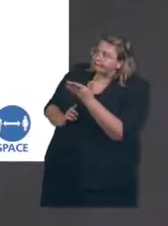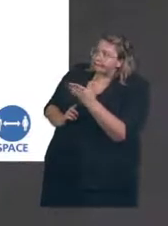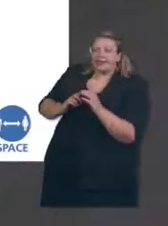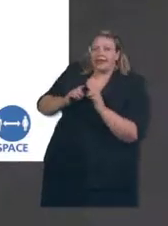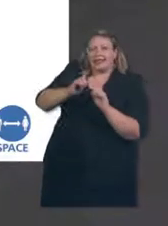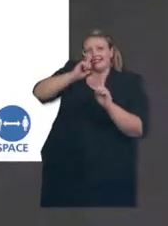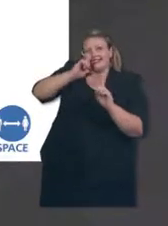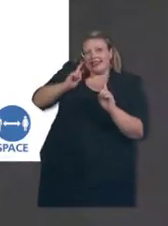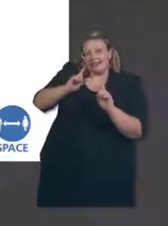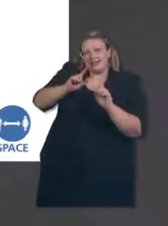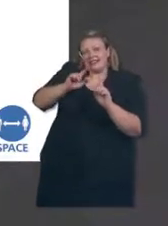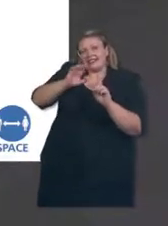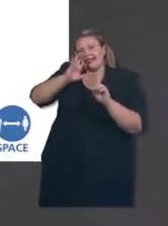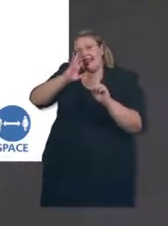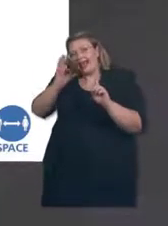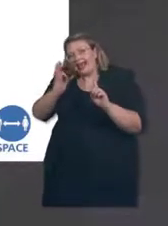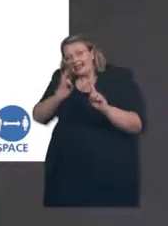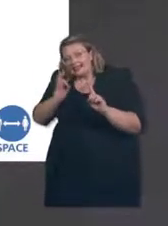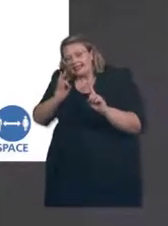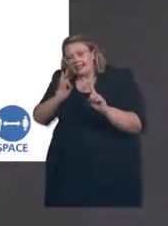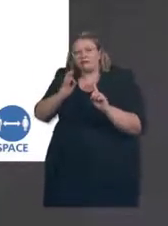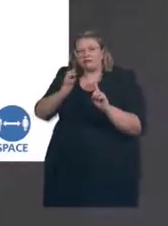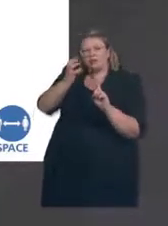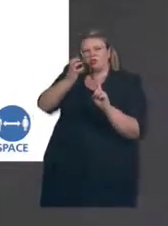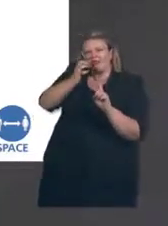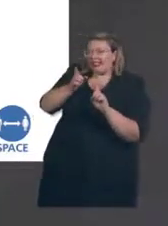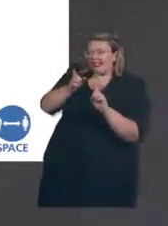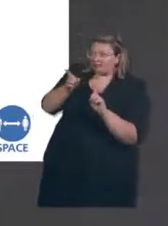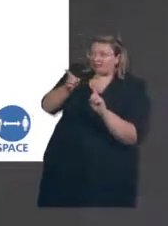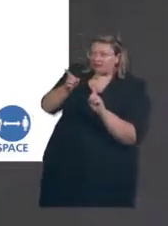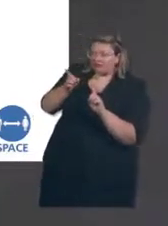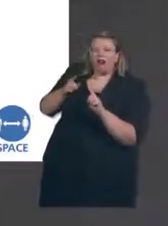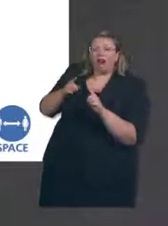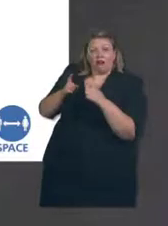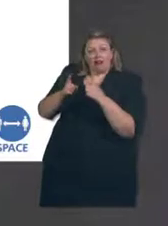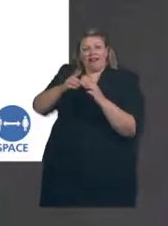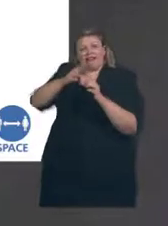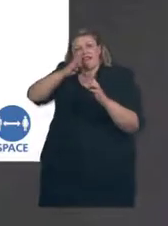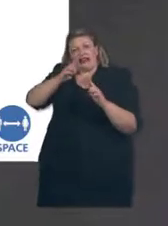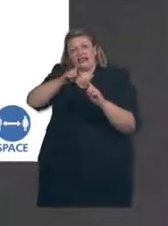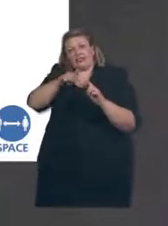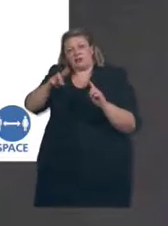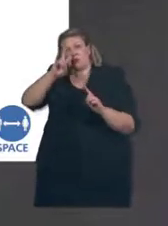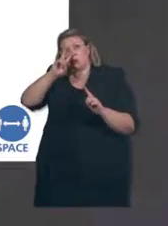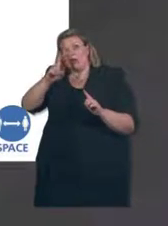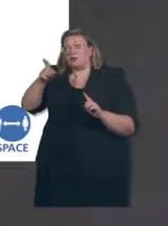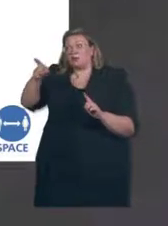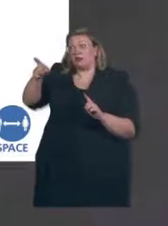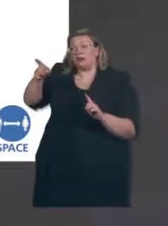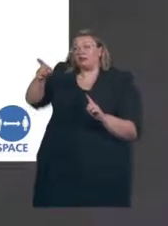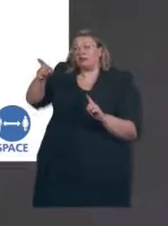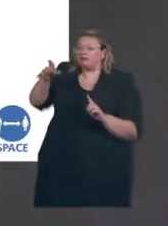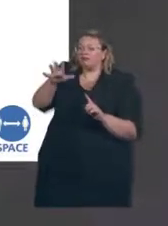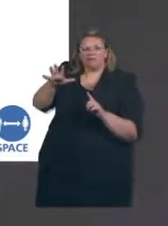and 19-21 in the magenta colour both of those have gone up